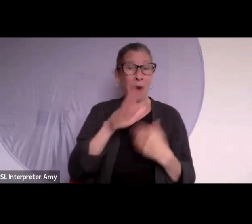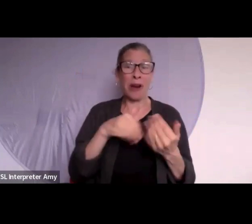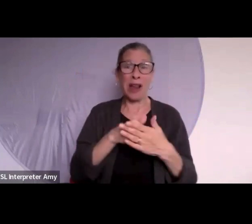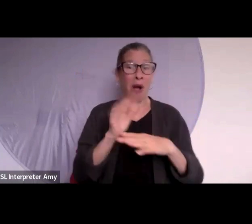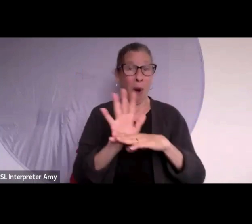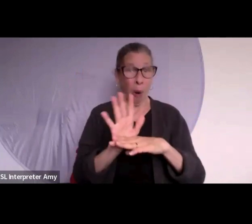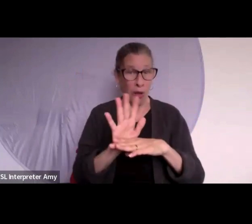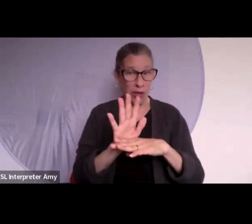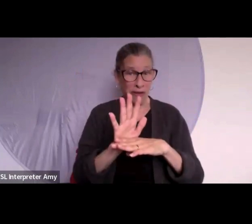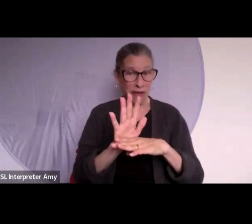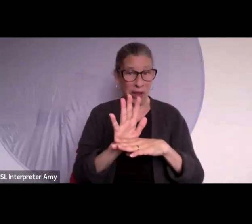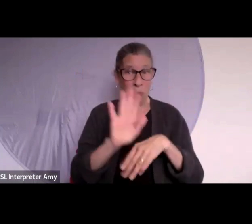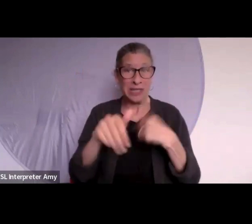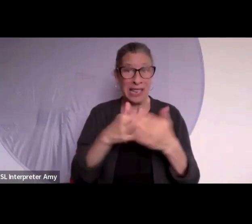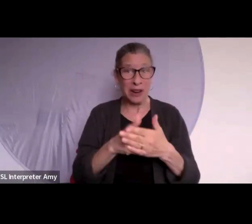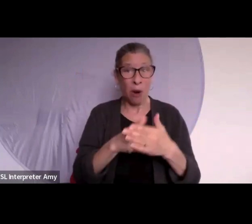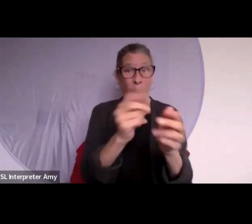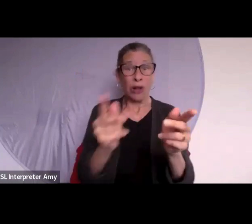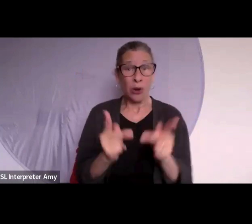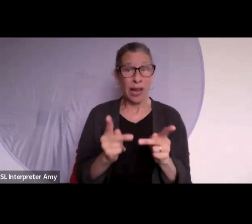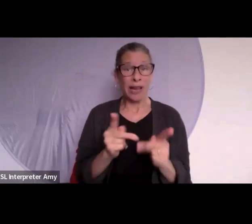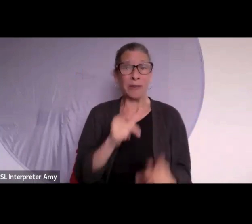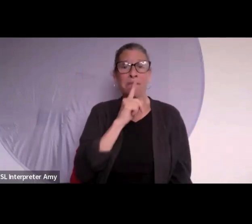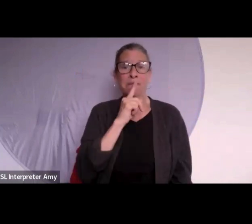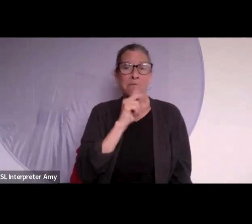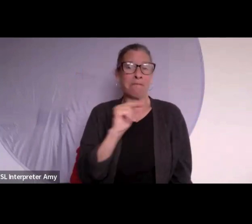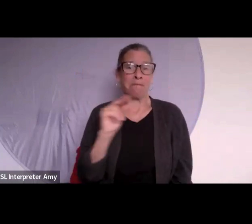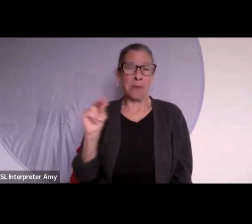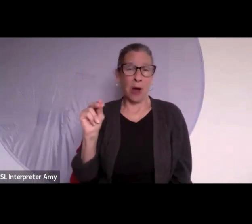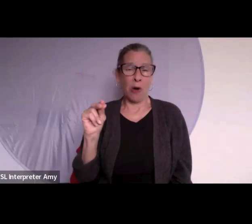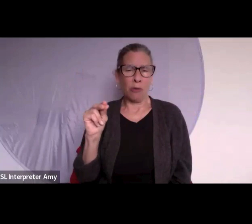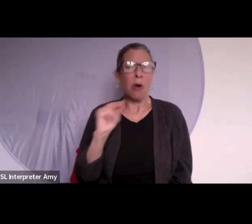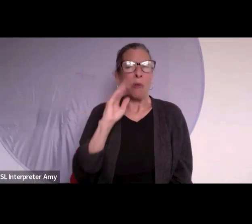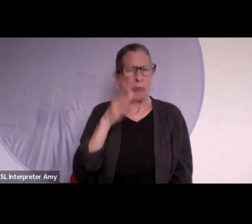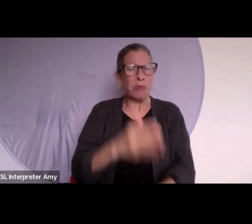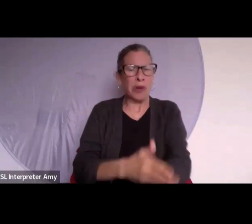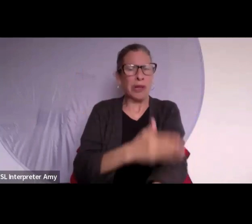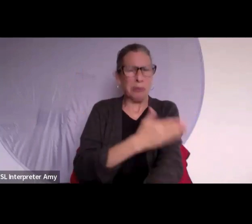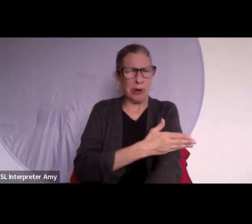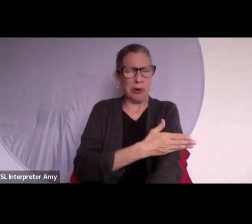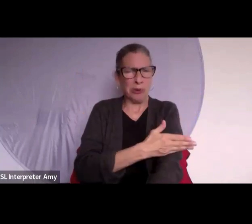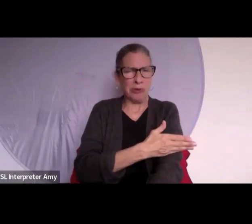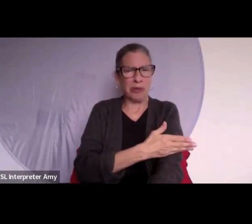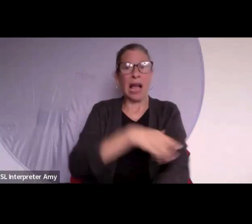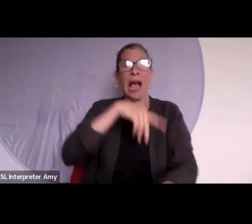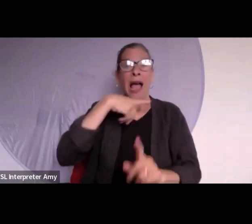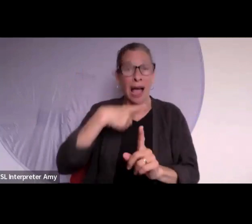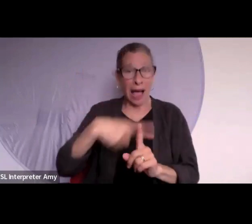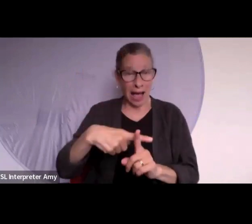for that all the films will screen in every borough. By the way. I have to say I run a few different film festivals, not